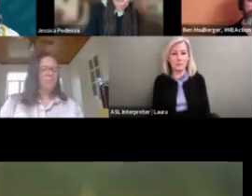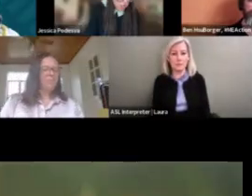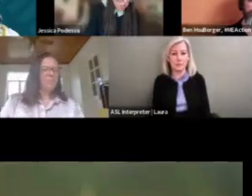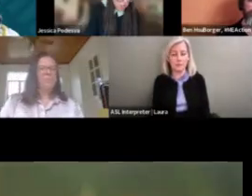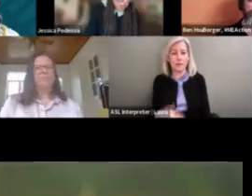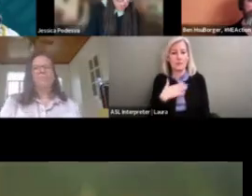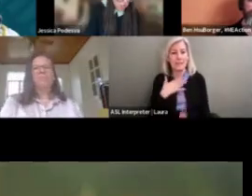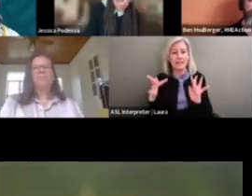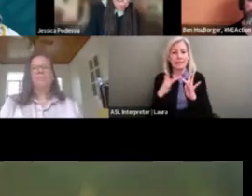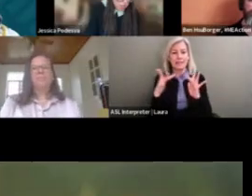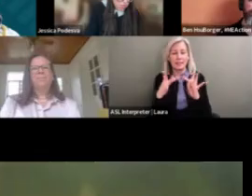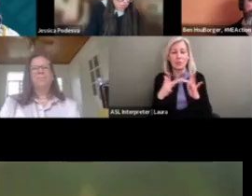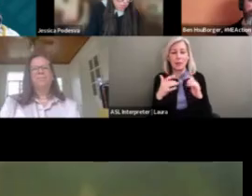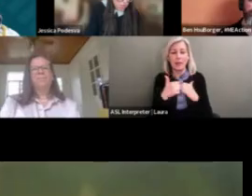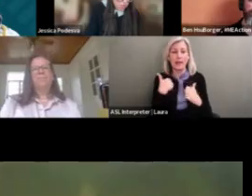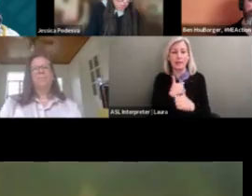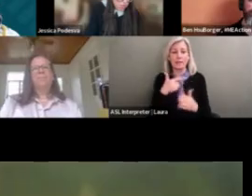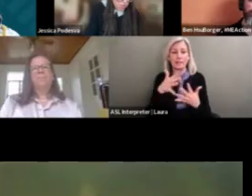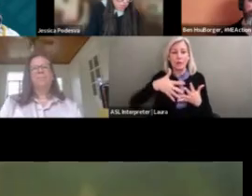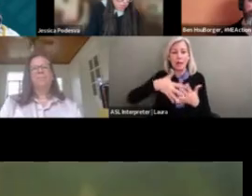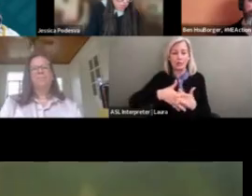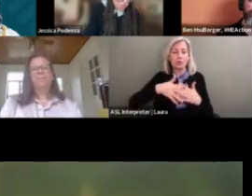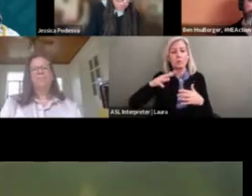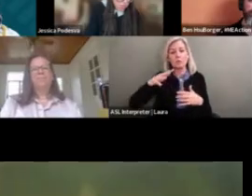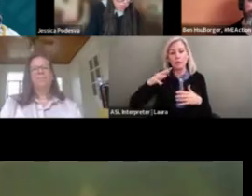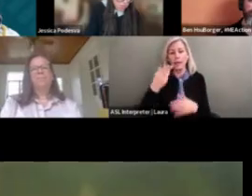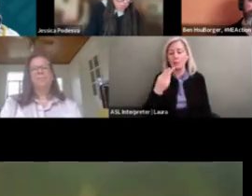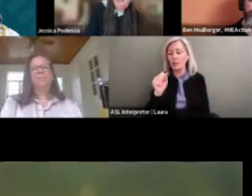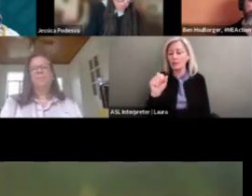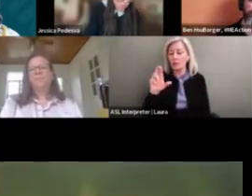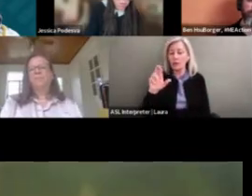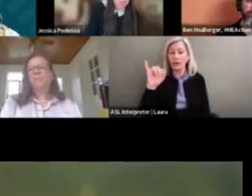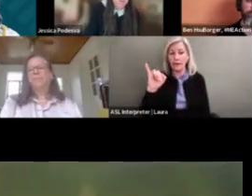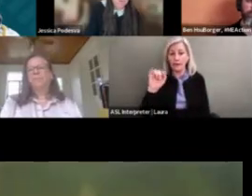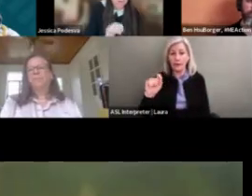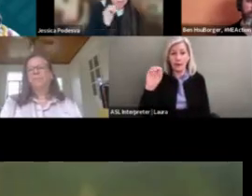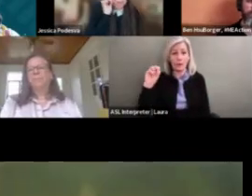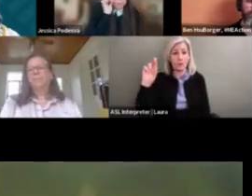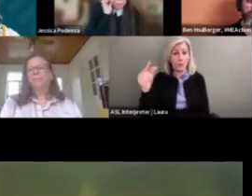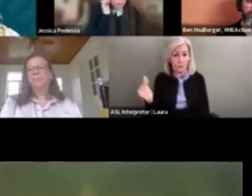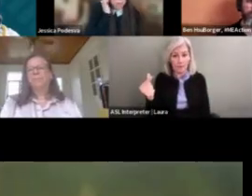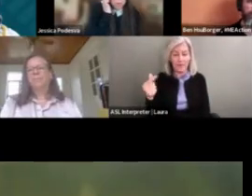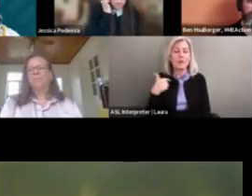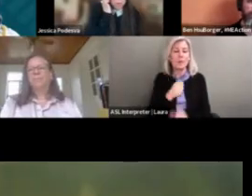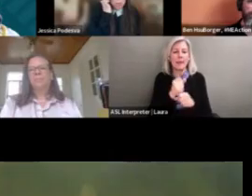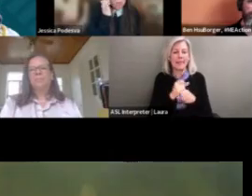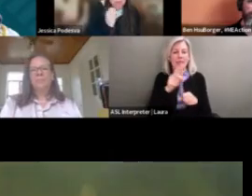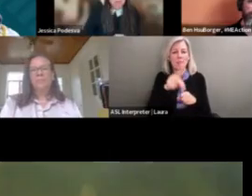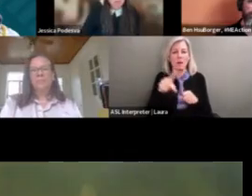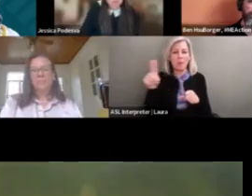We really appreciate all the audience engagement, let's go to the next slide. Please get in touch with us, (Reads),